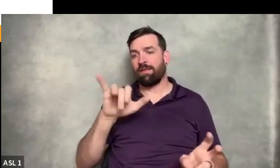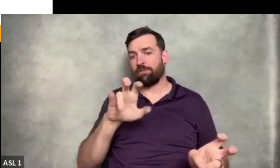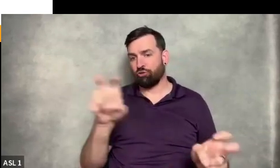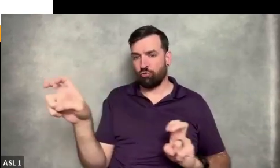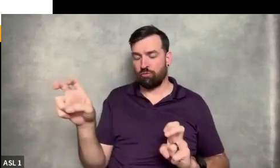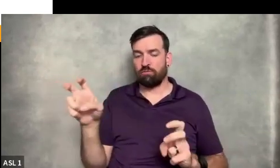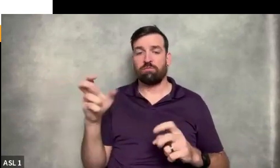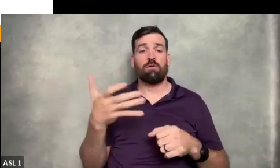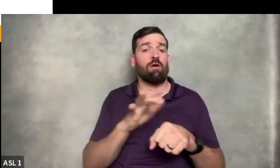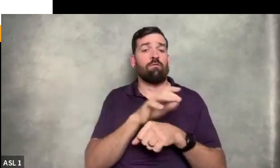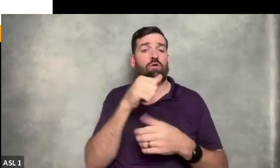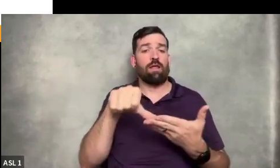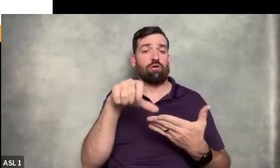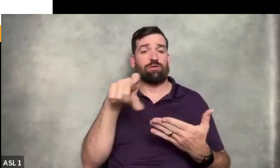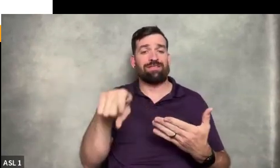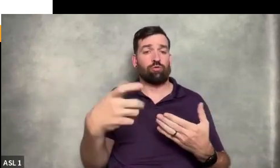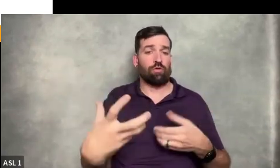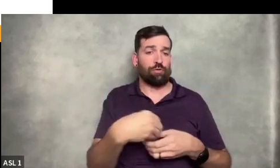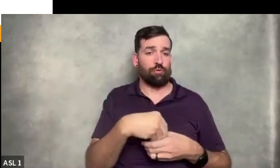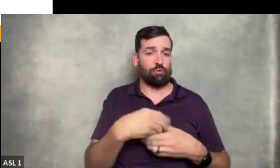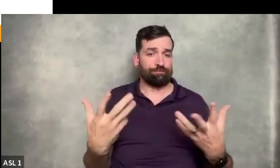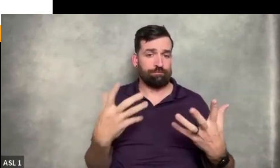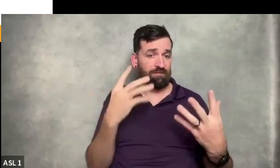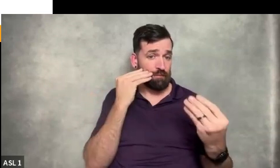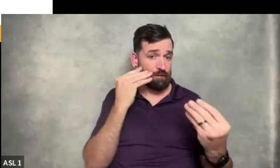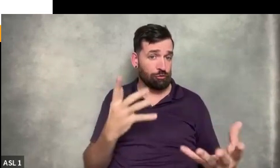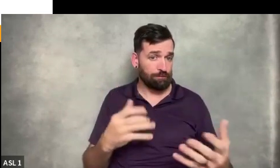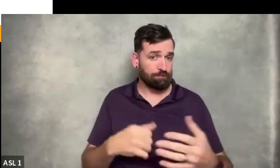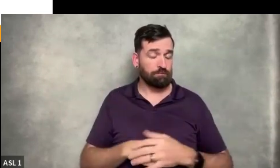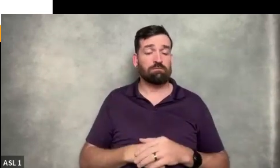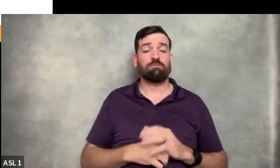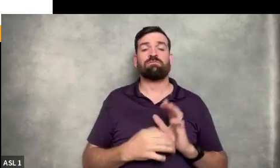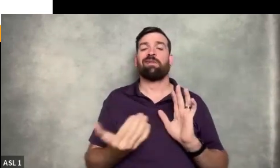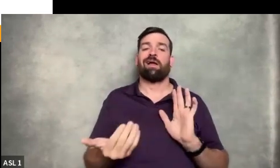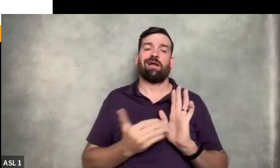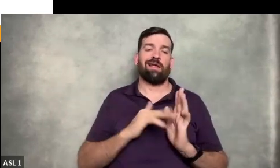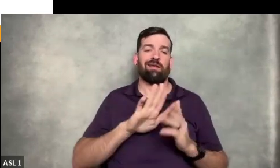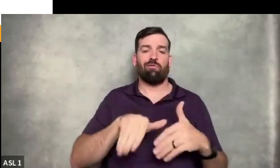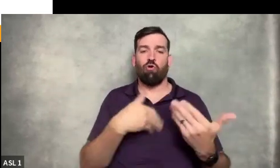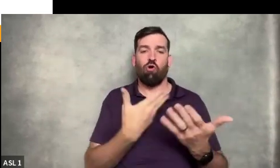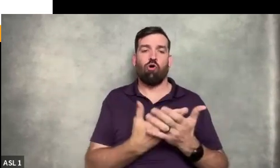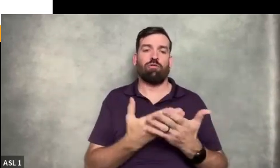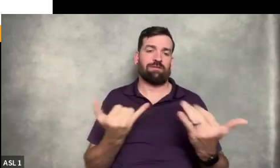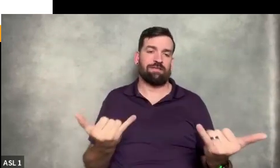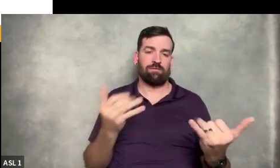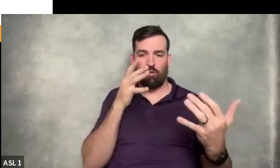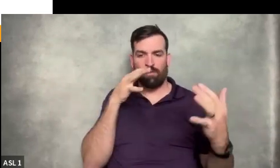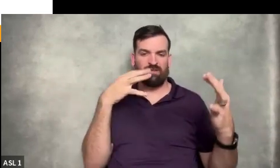to include the following information – again, all of this is in the instructions so you don't have